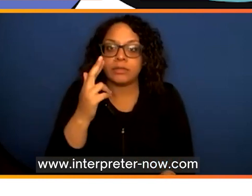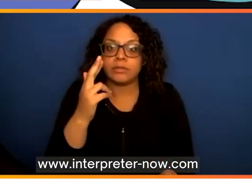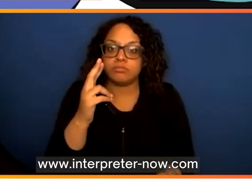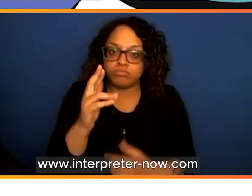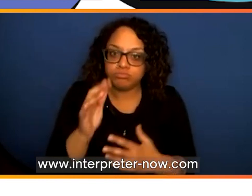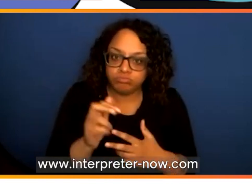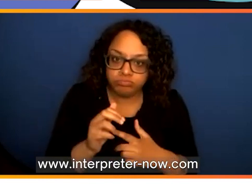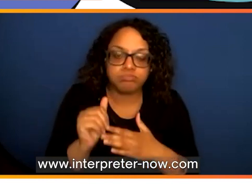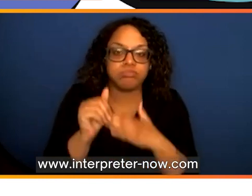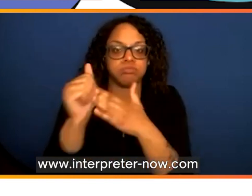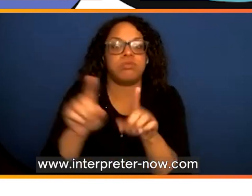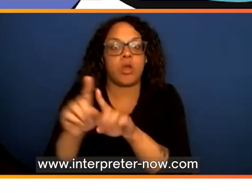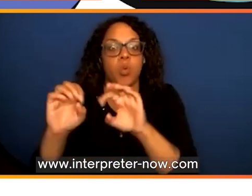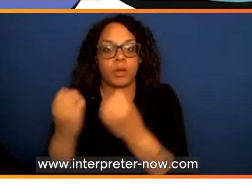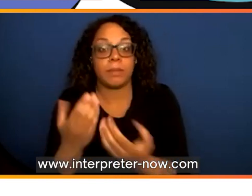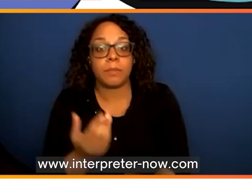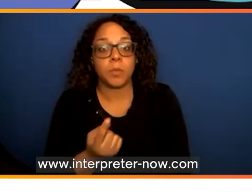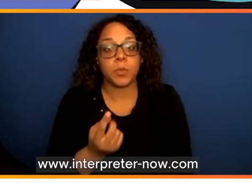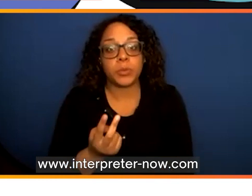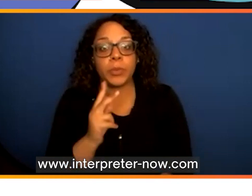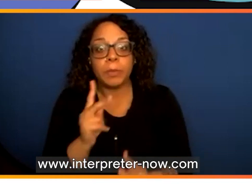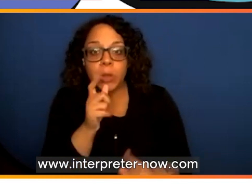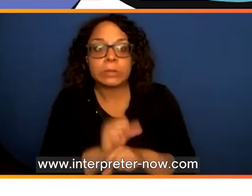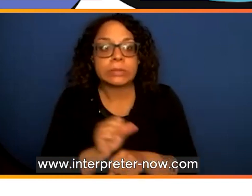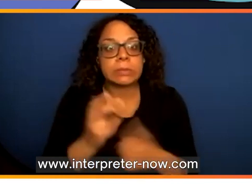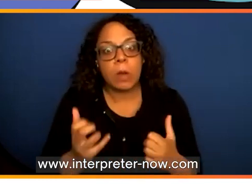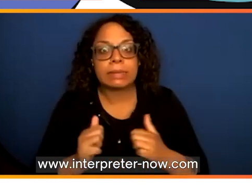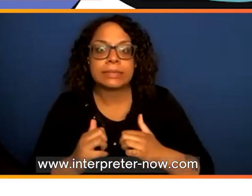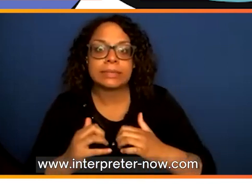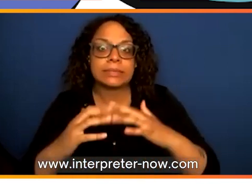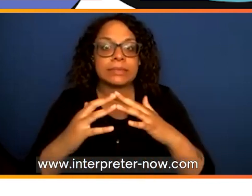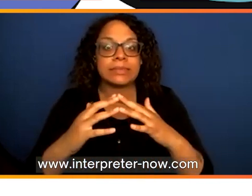to get more people on your side, money, time commitment, to get the opportunity to speak